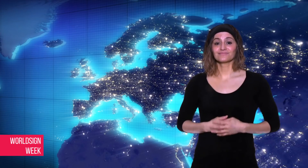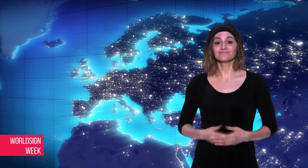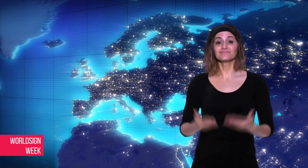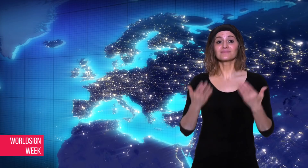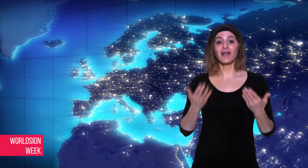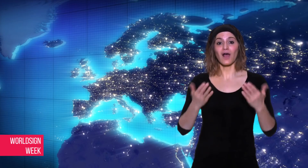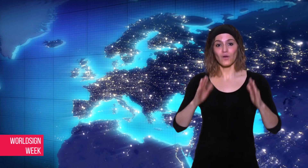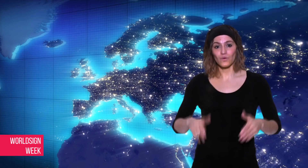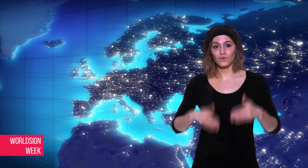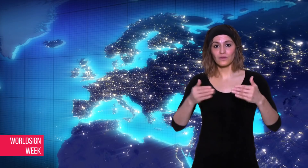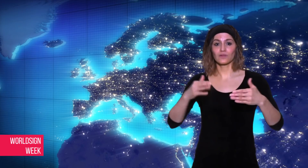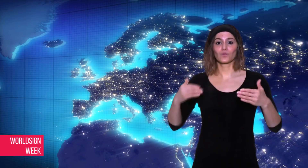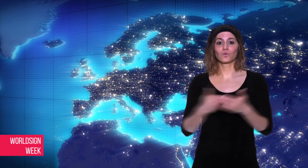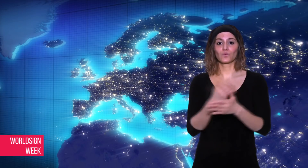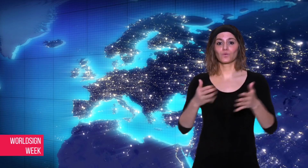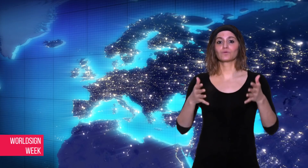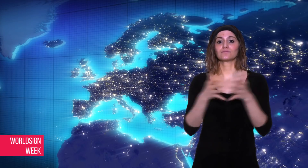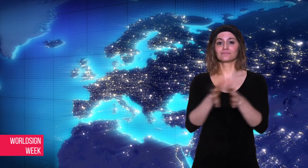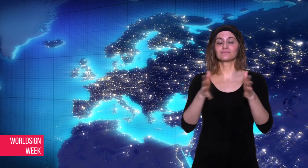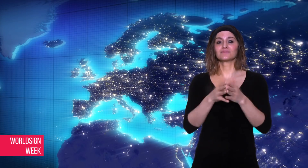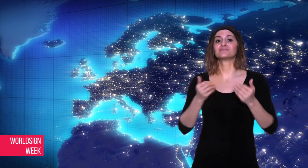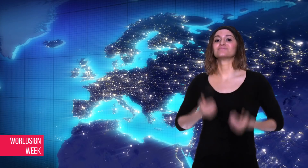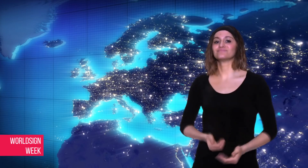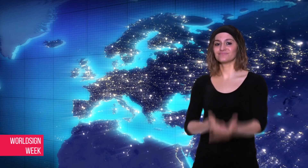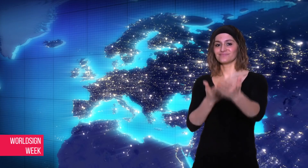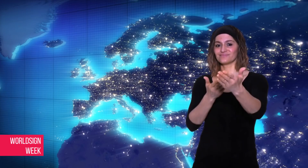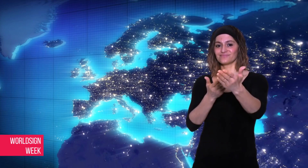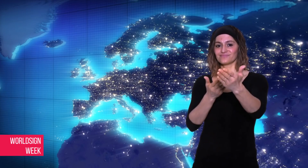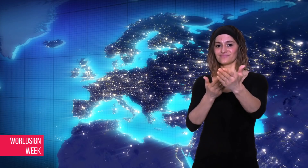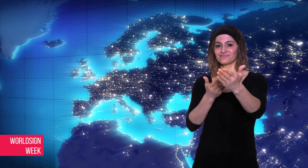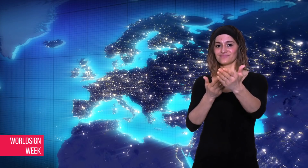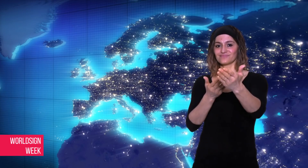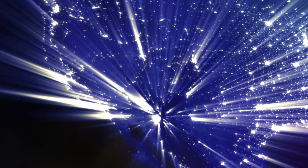Now, let’s go to next story.